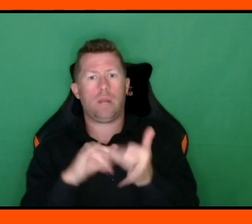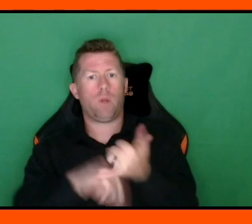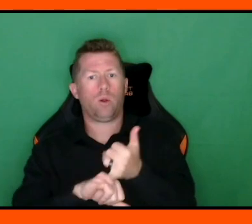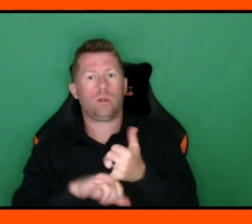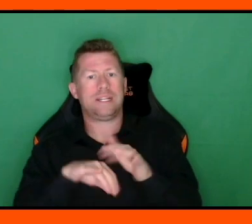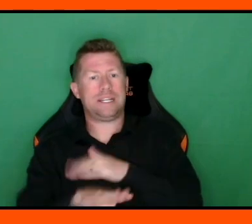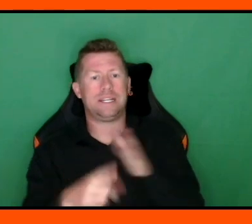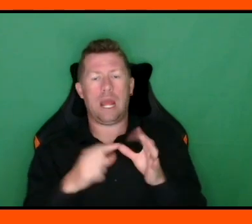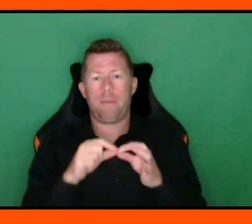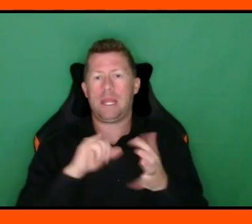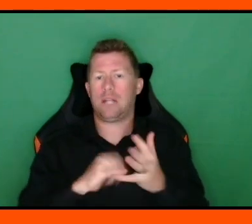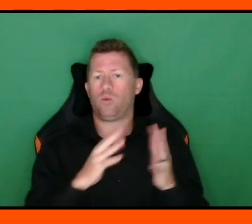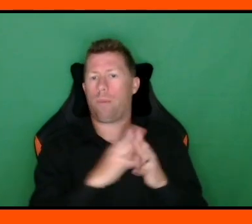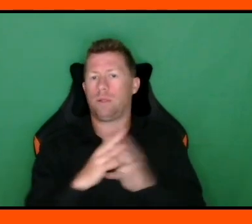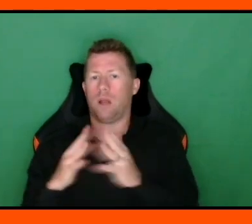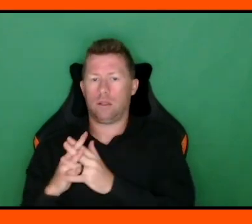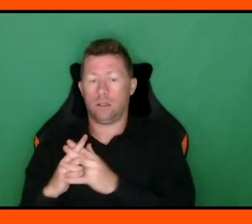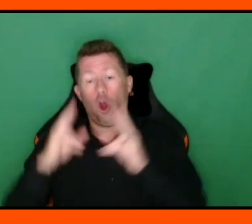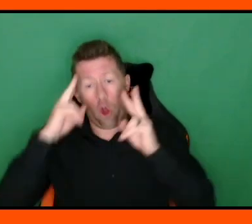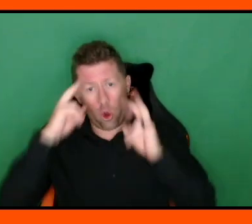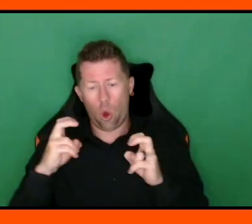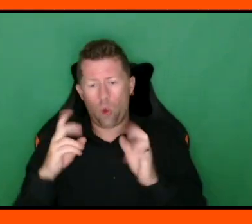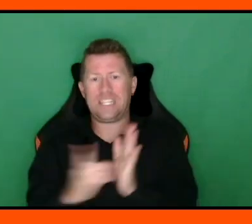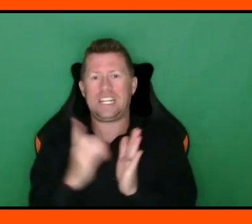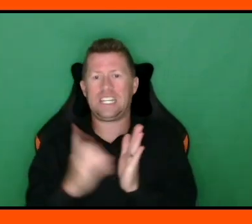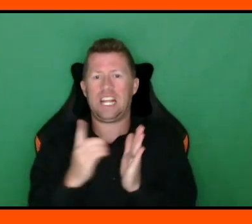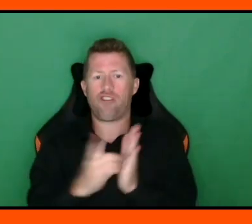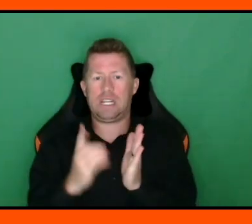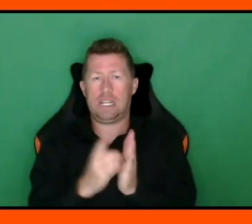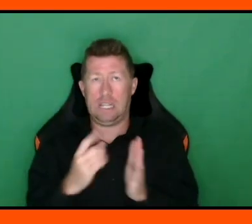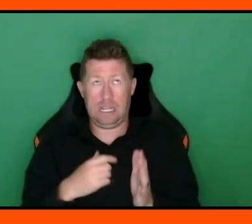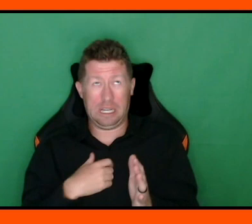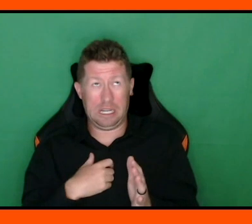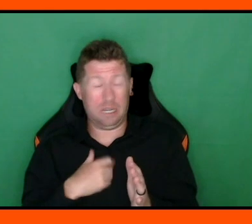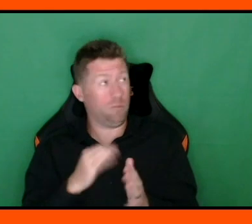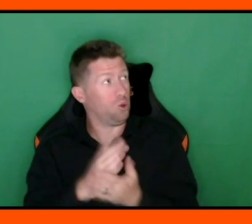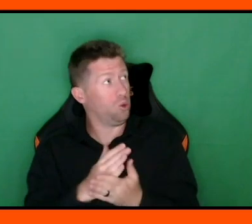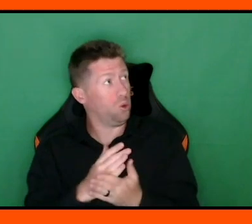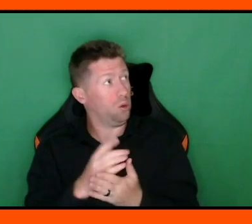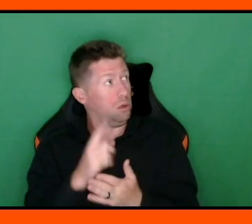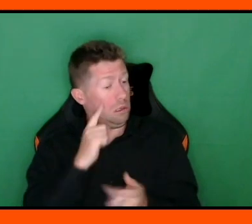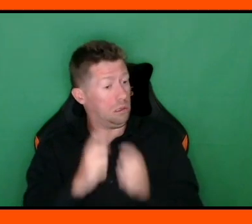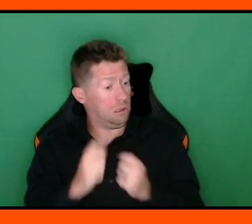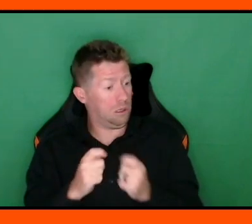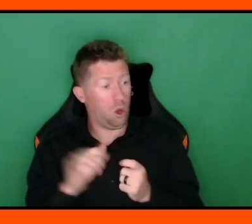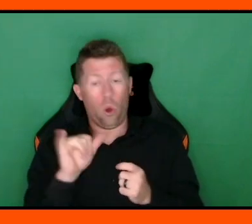and it’s called the Census Dictionary I’m sure but I haven’t tested it. You could Google ABS Census Dictionary